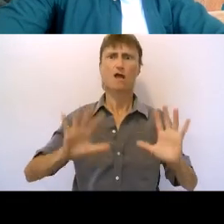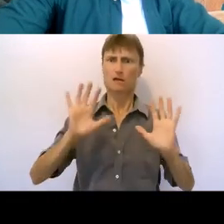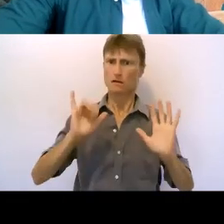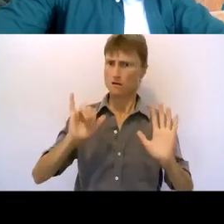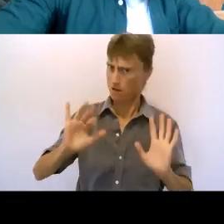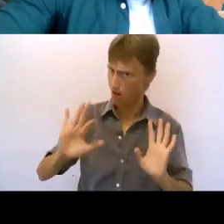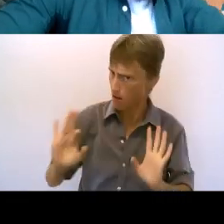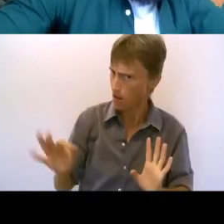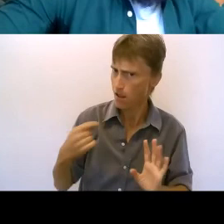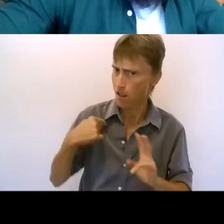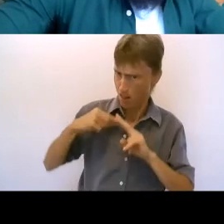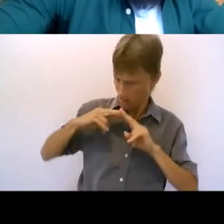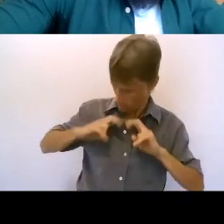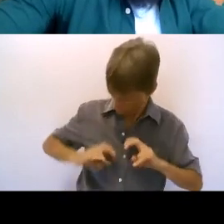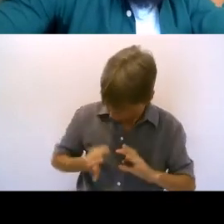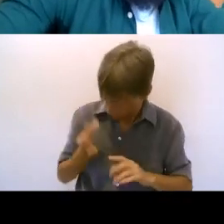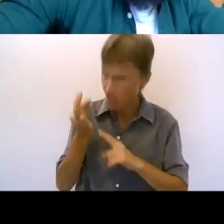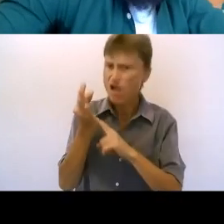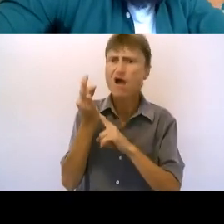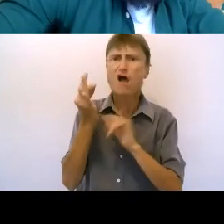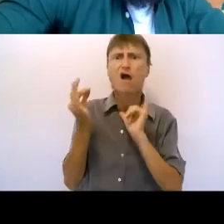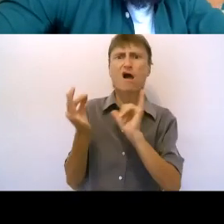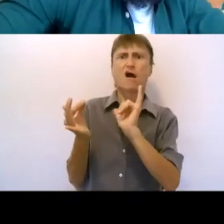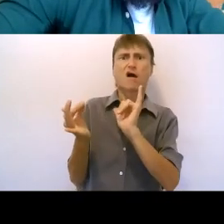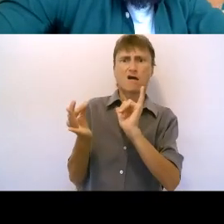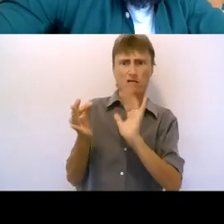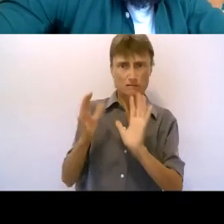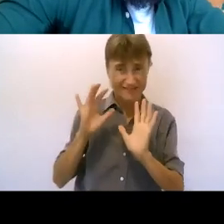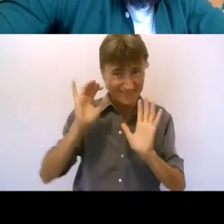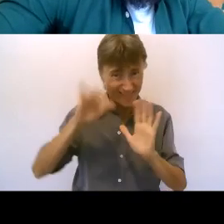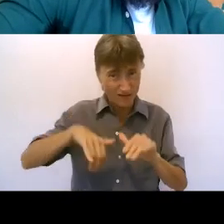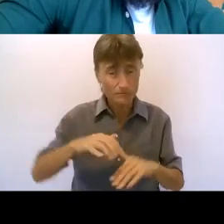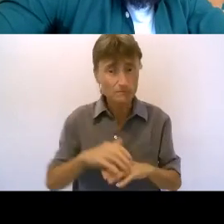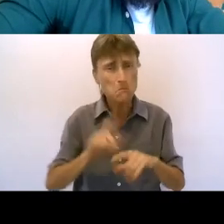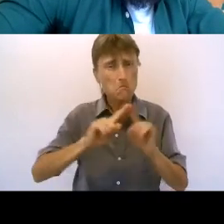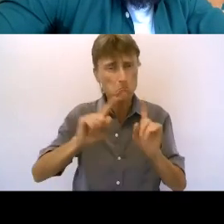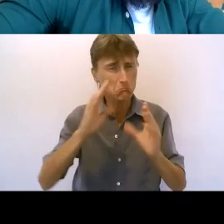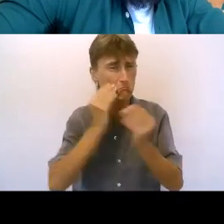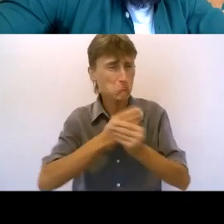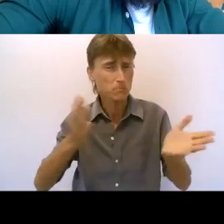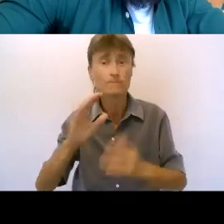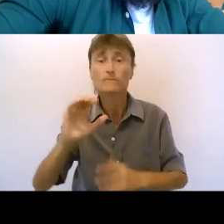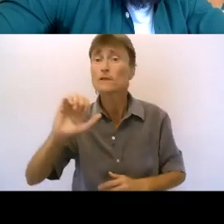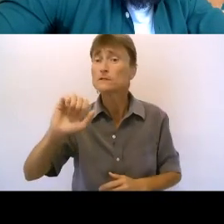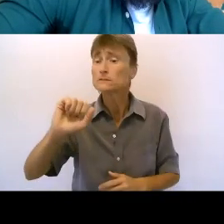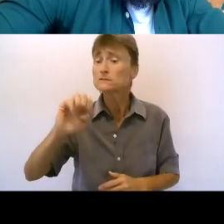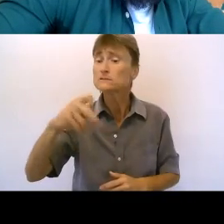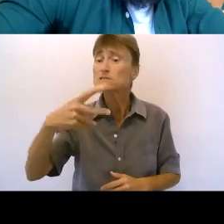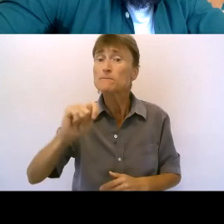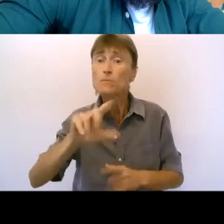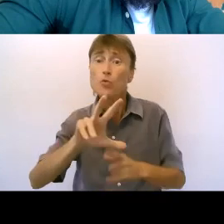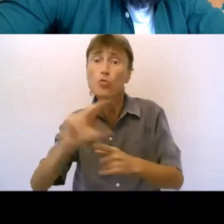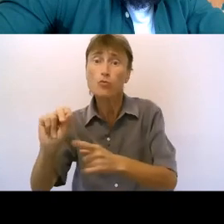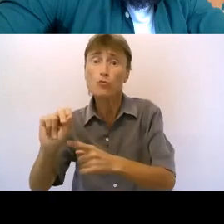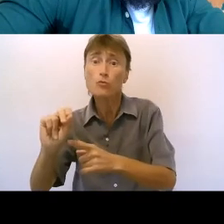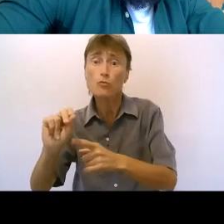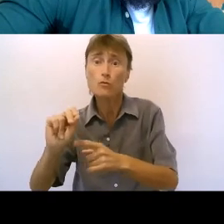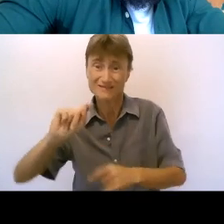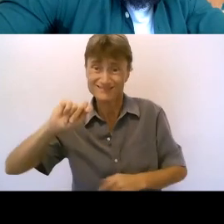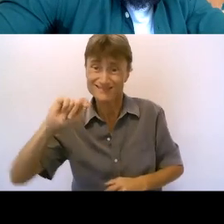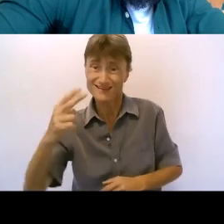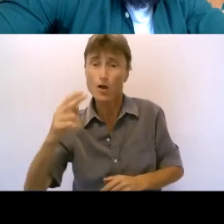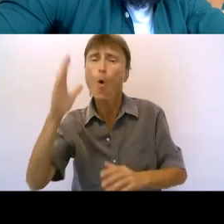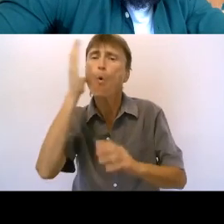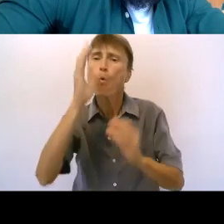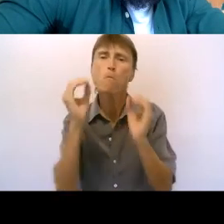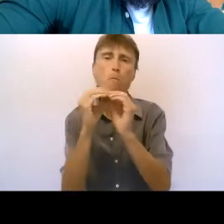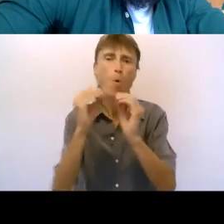at Calgary Arts Development. So, the 30 will be a time where we do that deeper dive, and